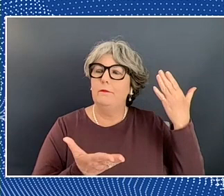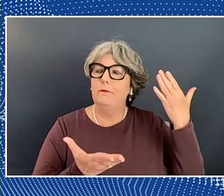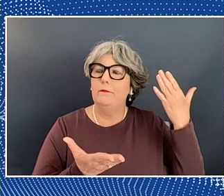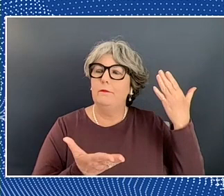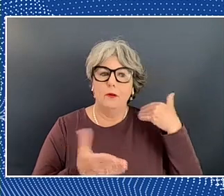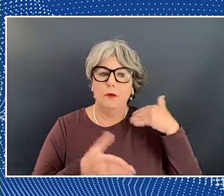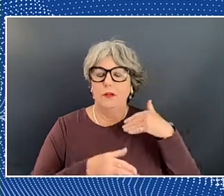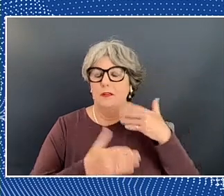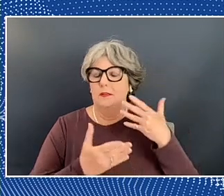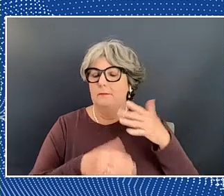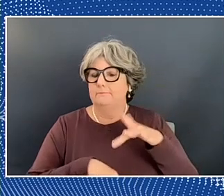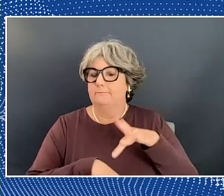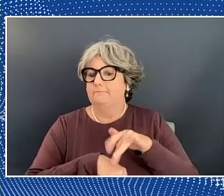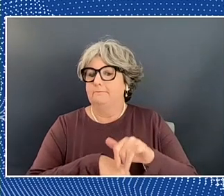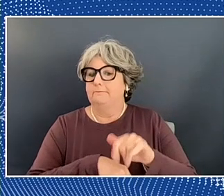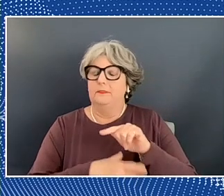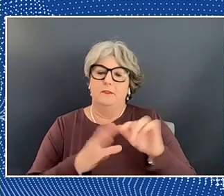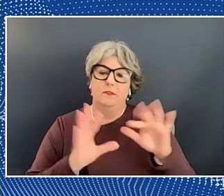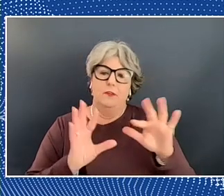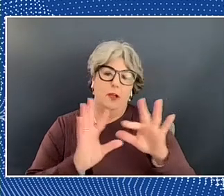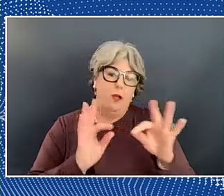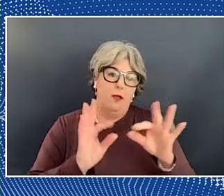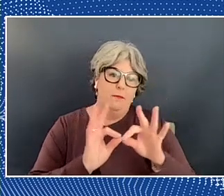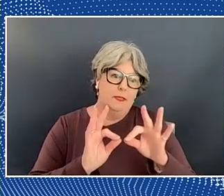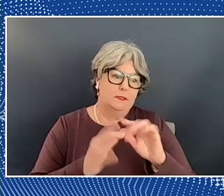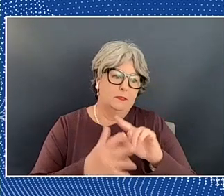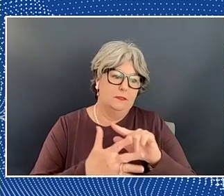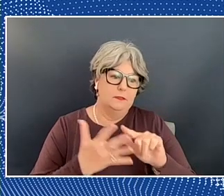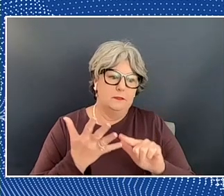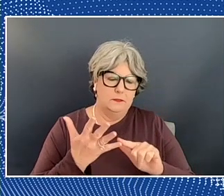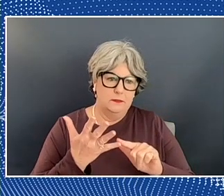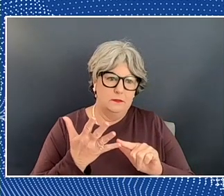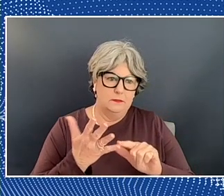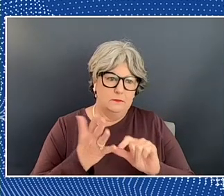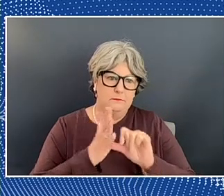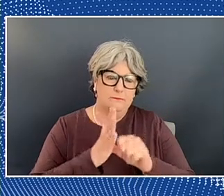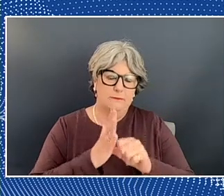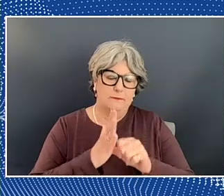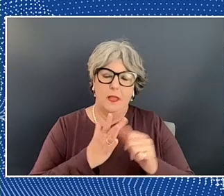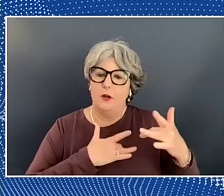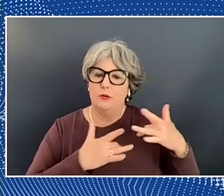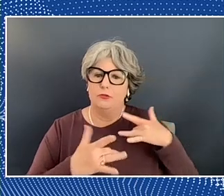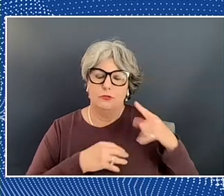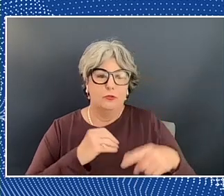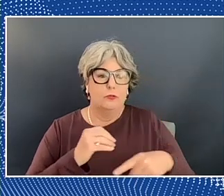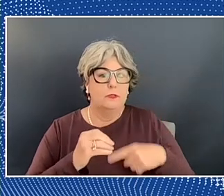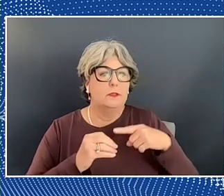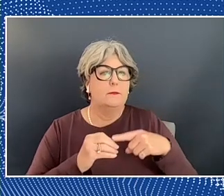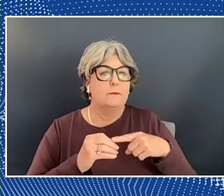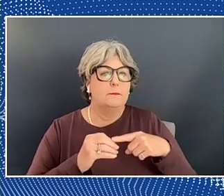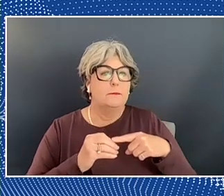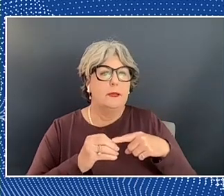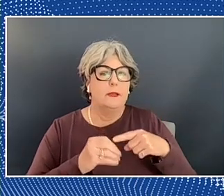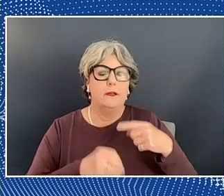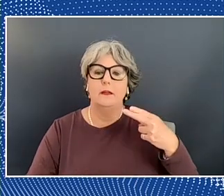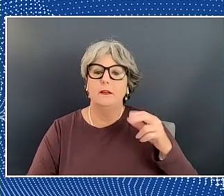There were a number of comments made. We reiterated our concern around- about hardship that's attributable to servicer